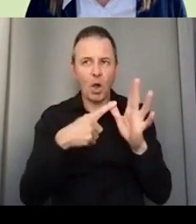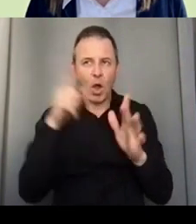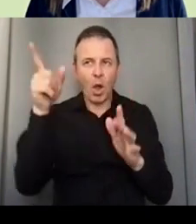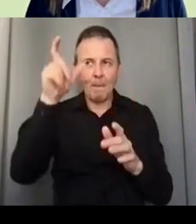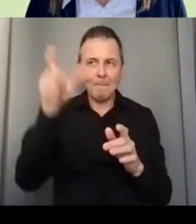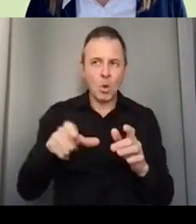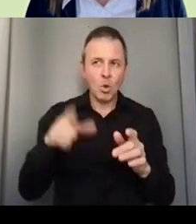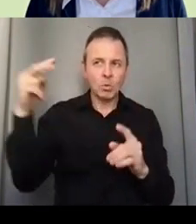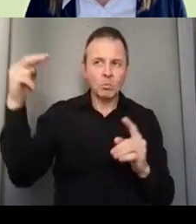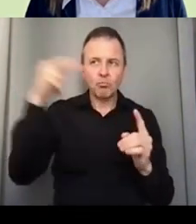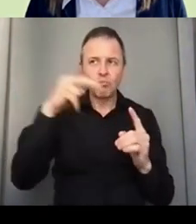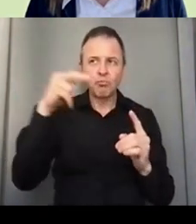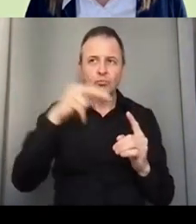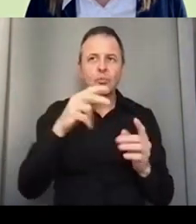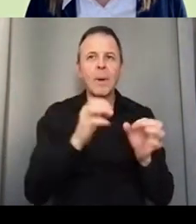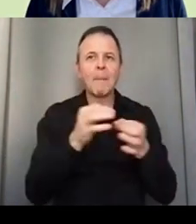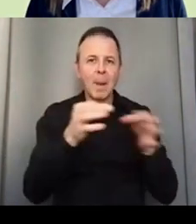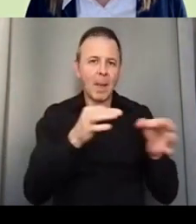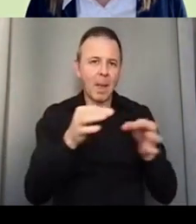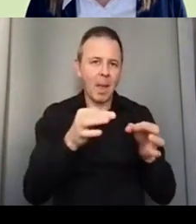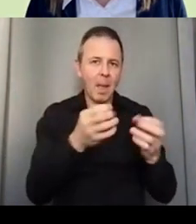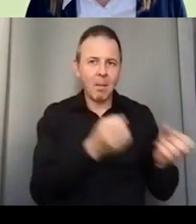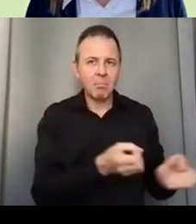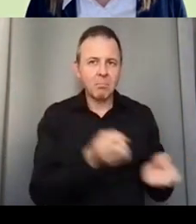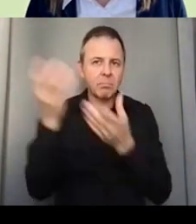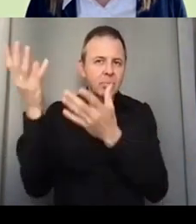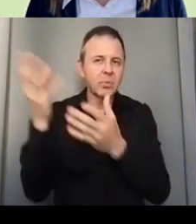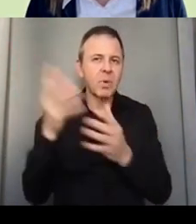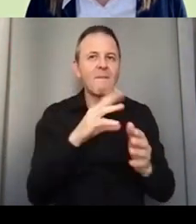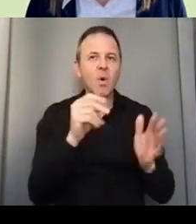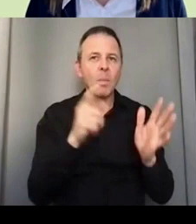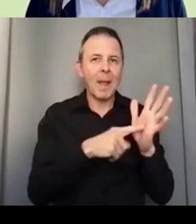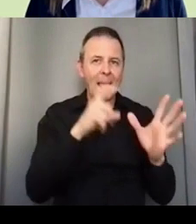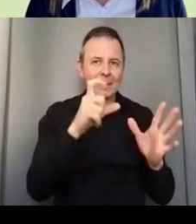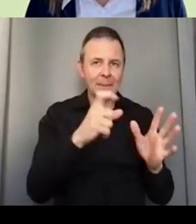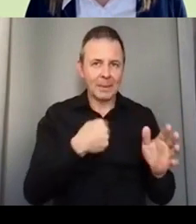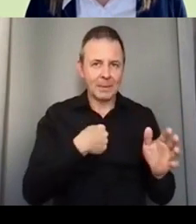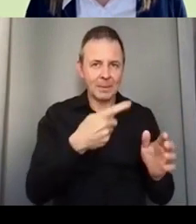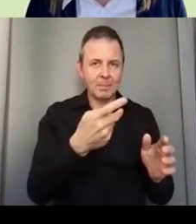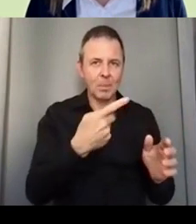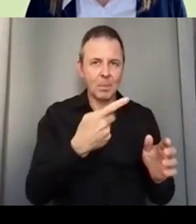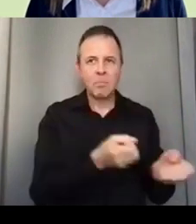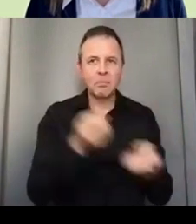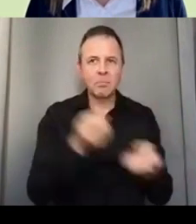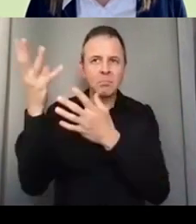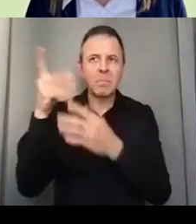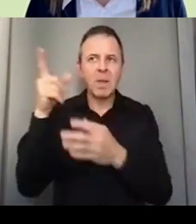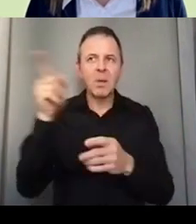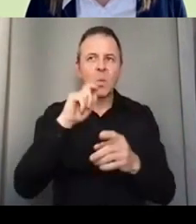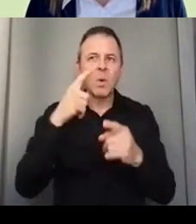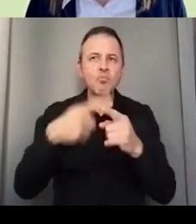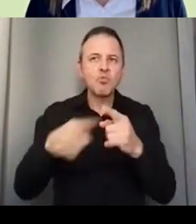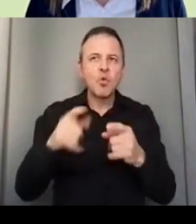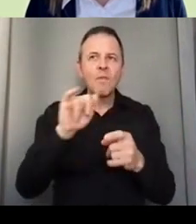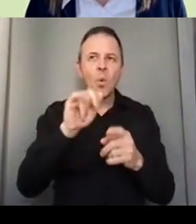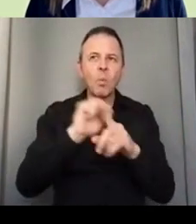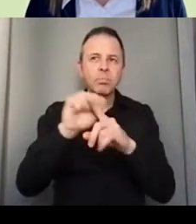created plan from you and your LAC and approves it or changes it now most of